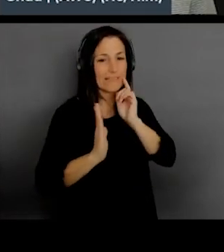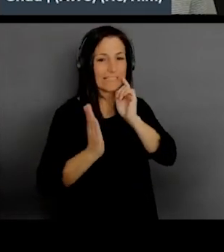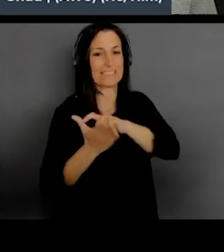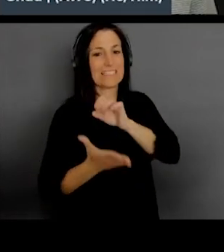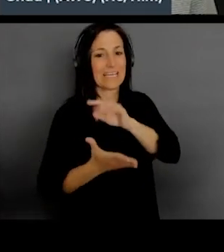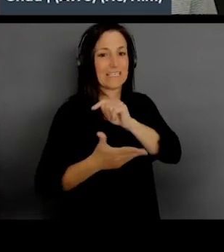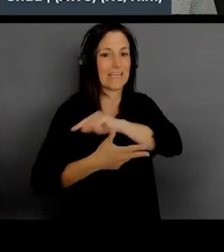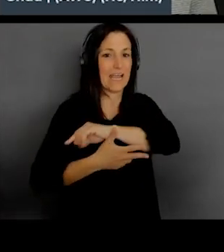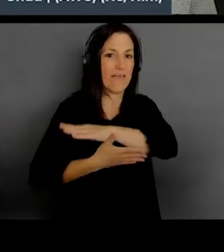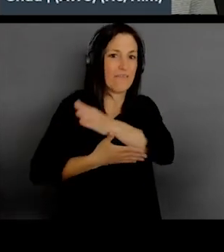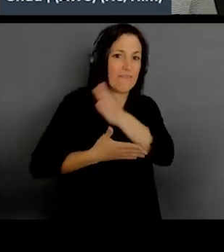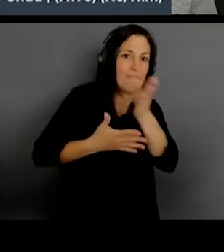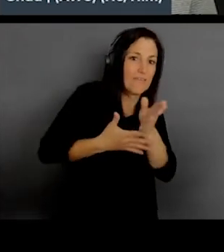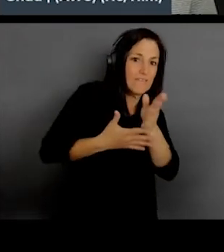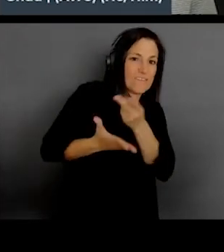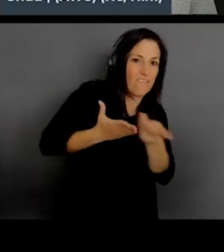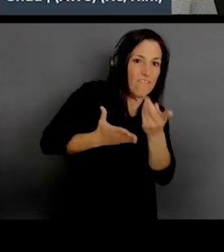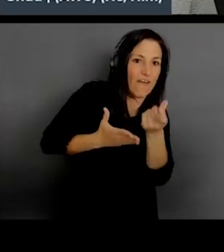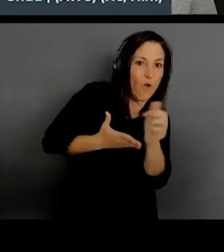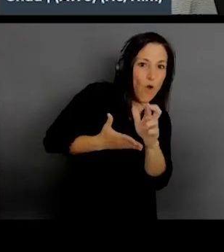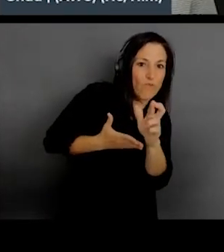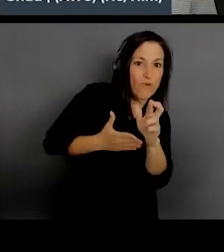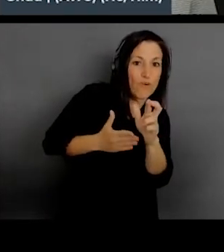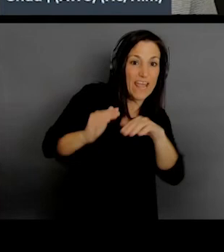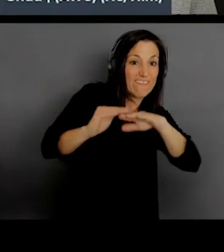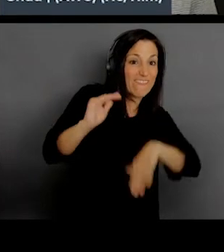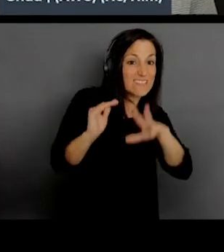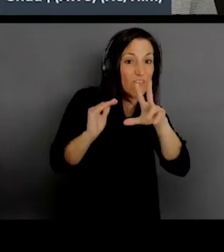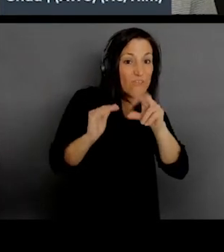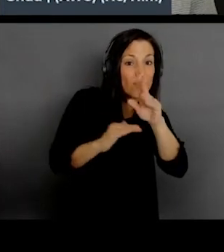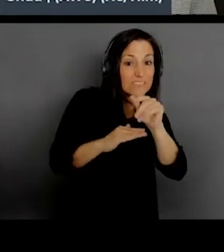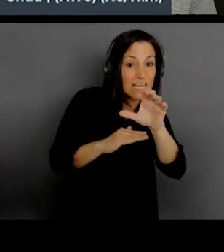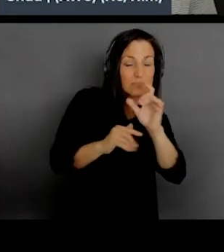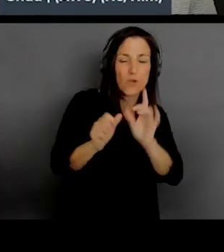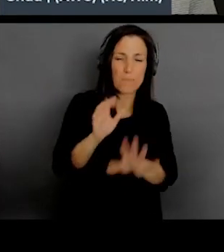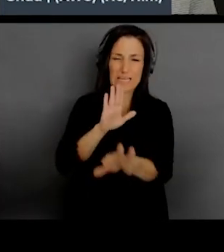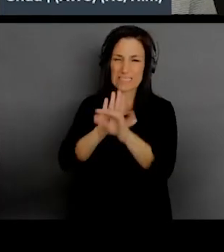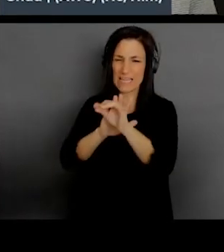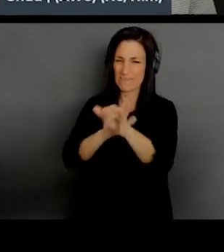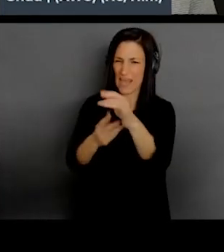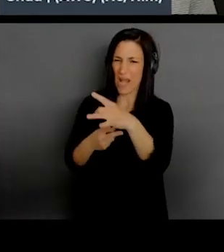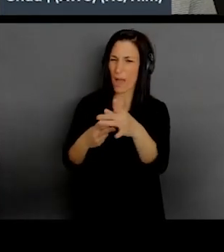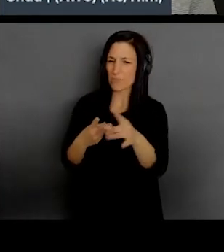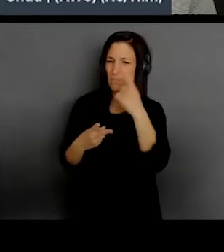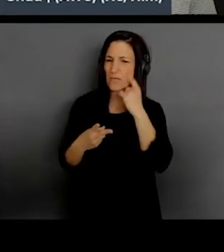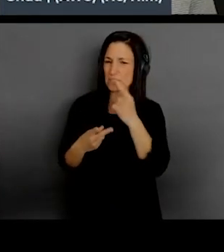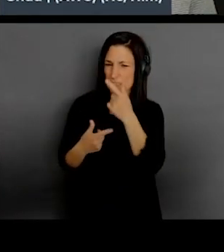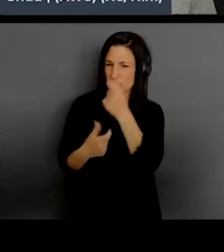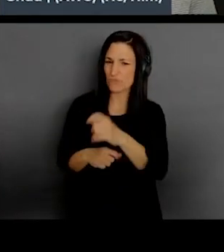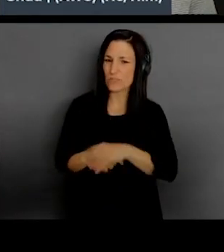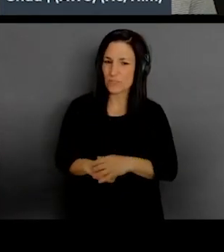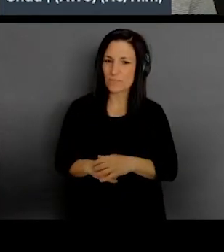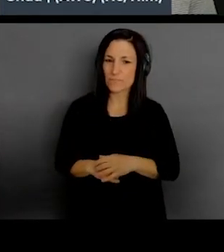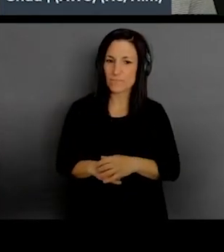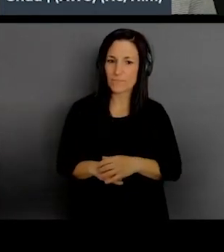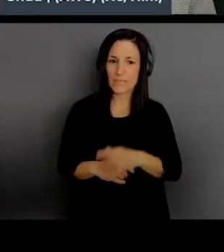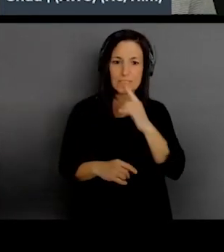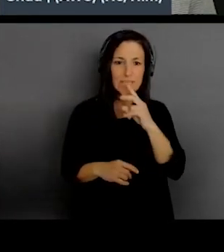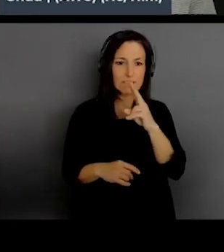in 30 seconds or less. So I'm going to select that option, because that's interesting. Rest of it is VPC configuration, all of these things.